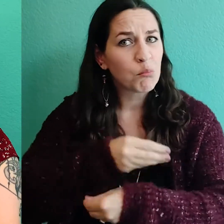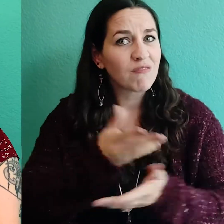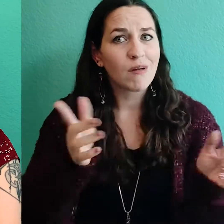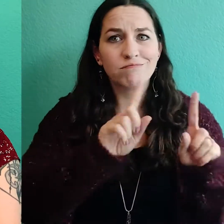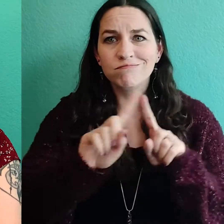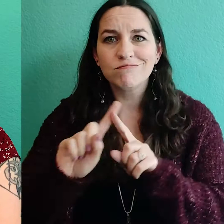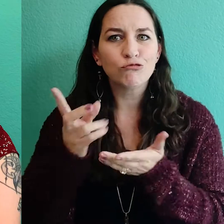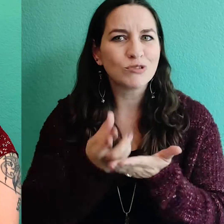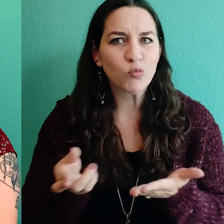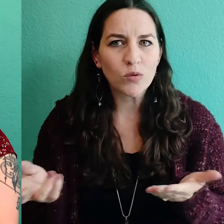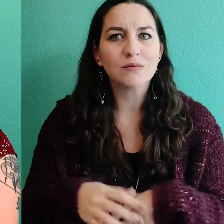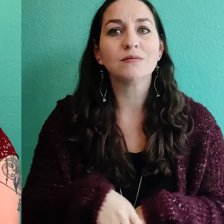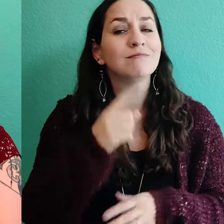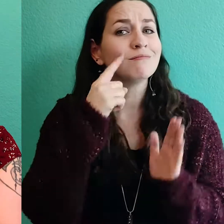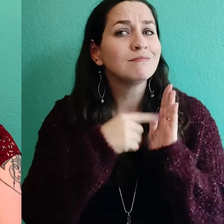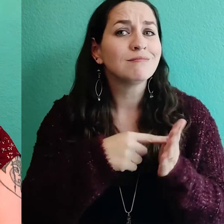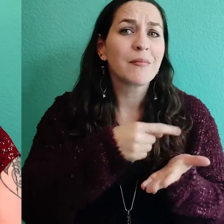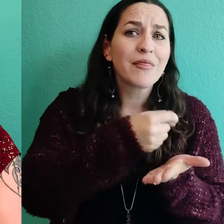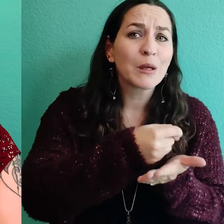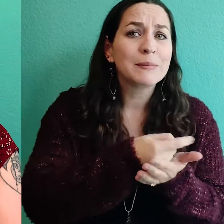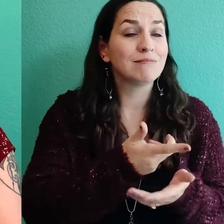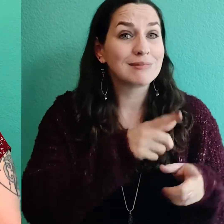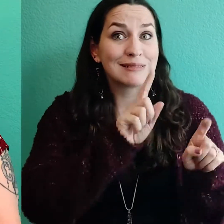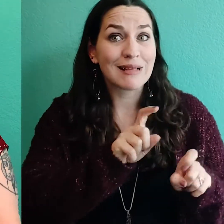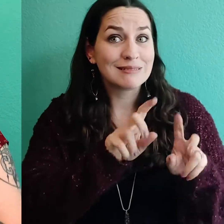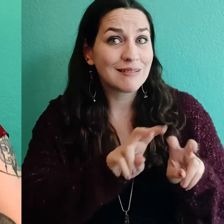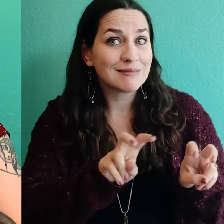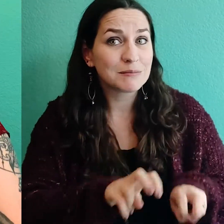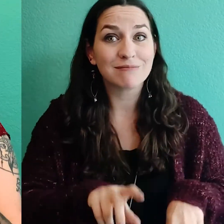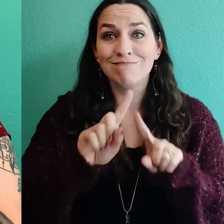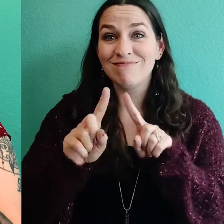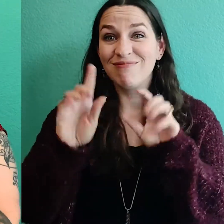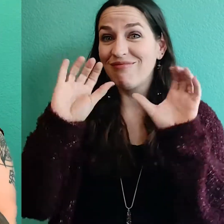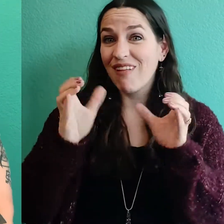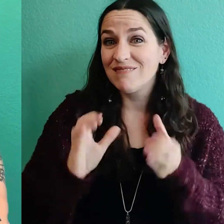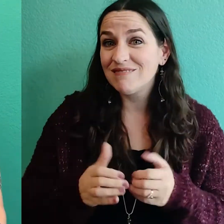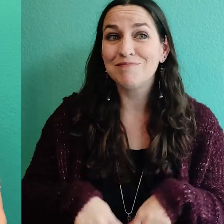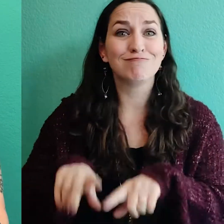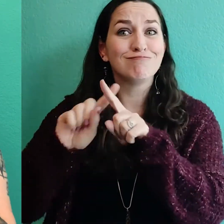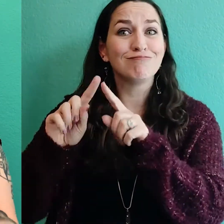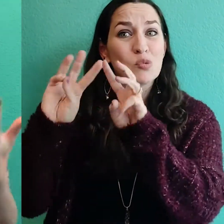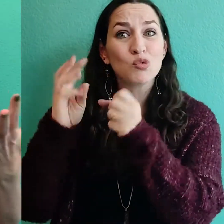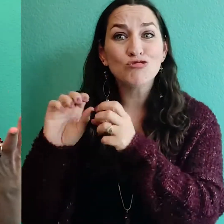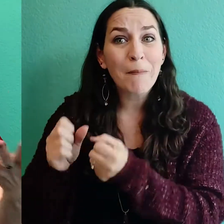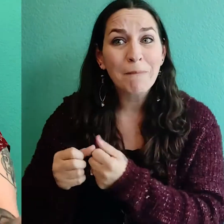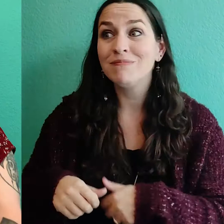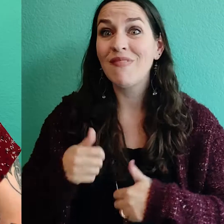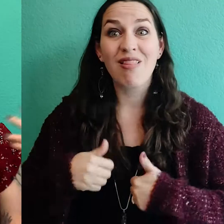resources, including: therapy, testing, courses, workshops, videos,